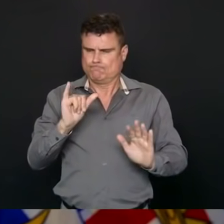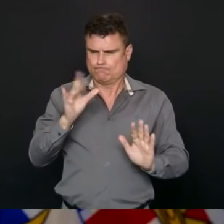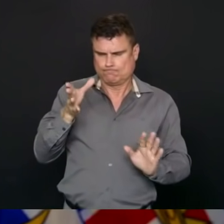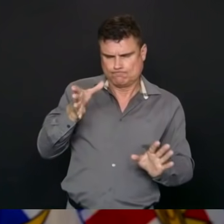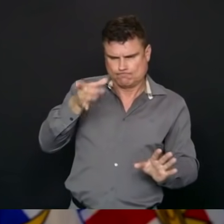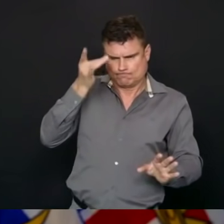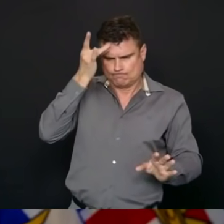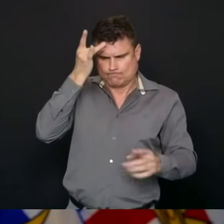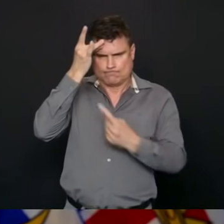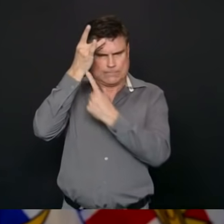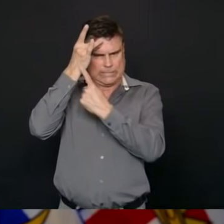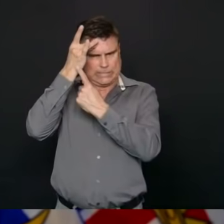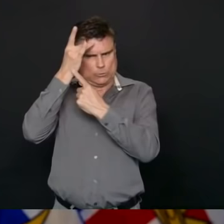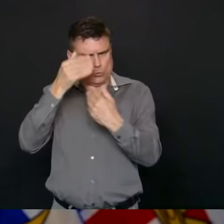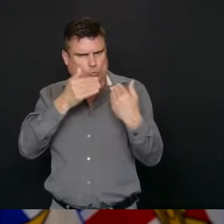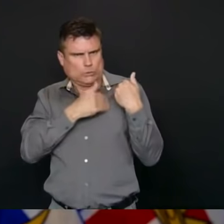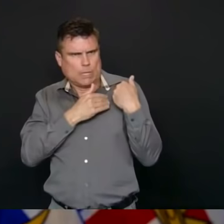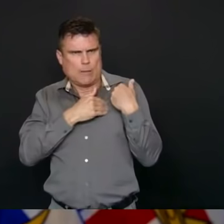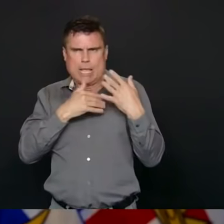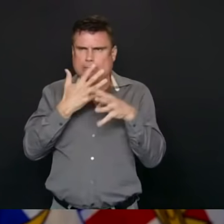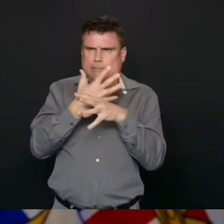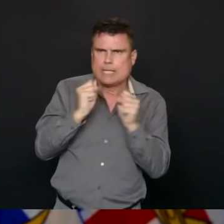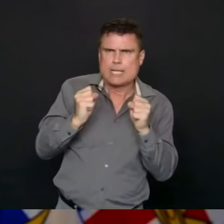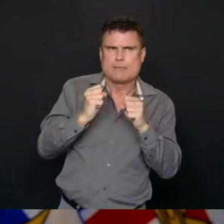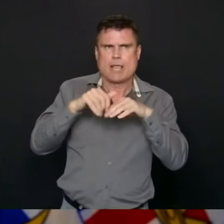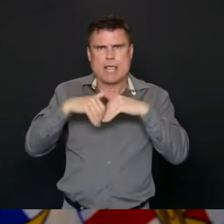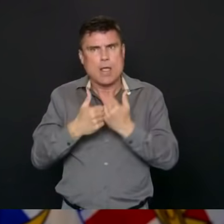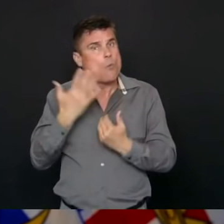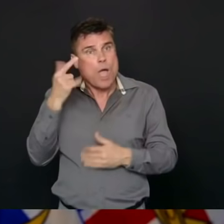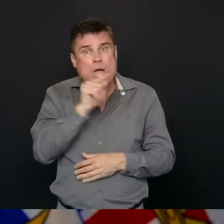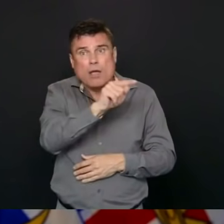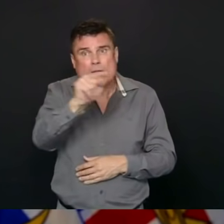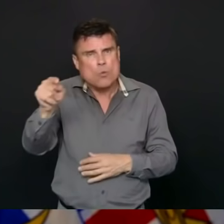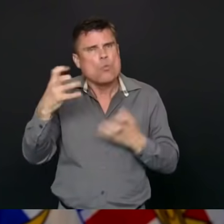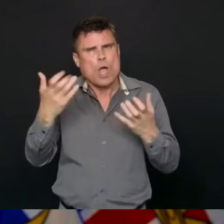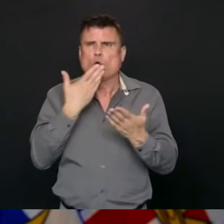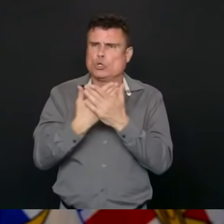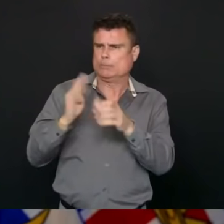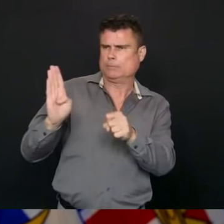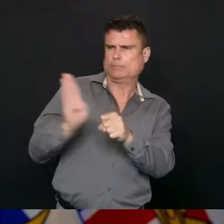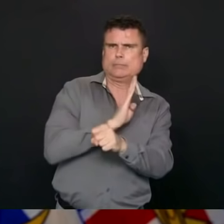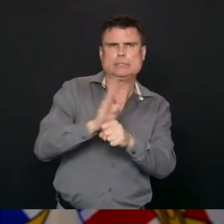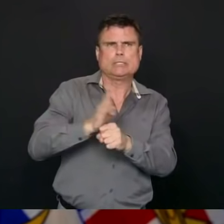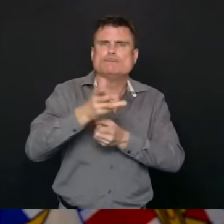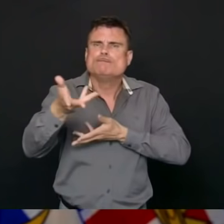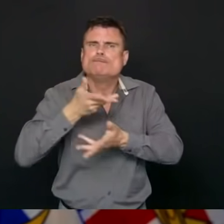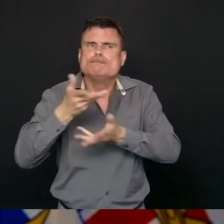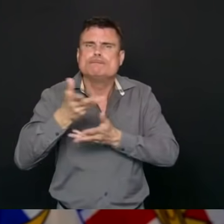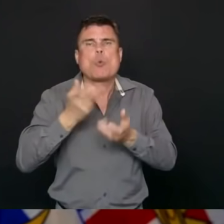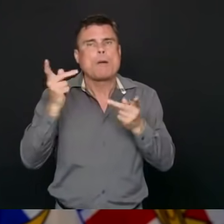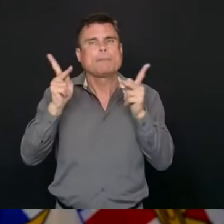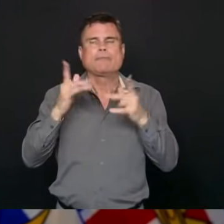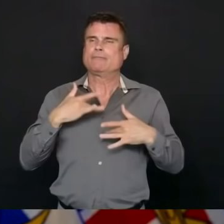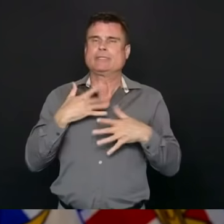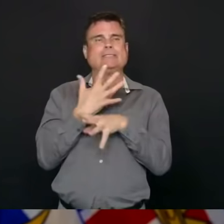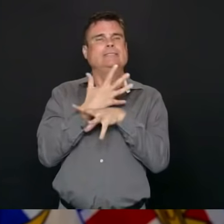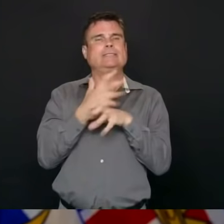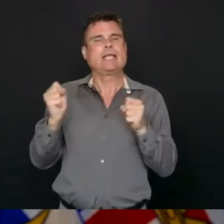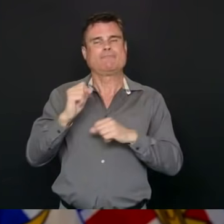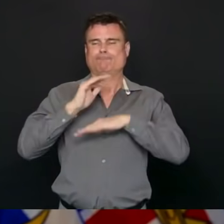and their business. And it builds confidence in all of us that we can do these things safely. That's how we will get our economy going again.